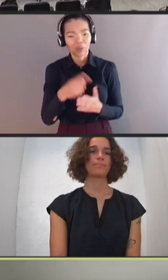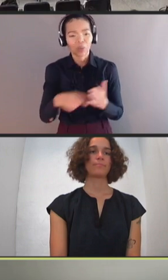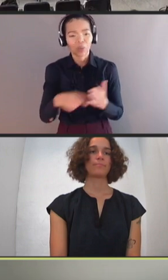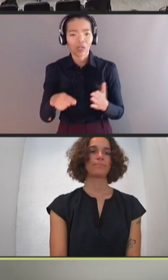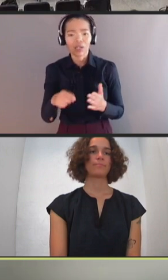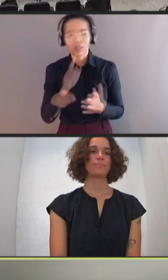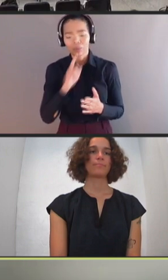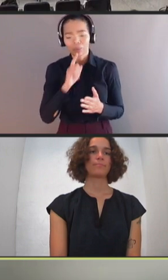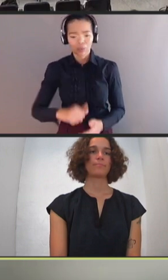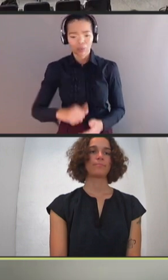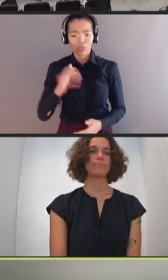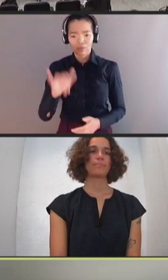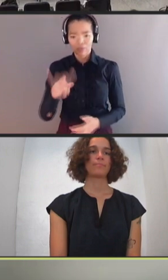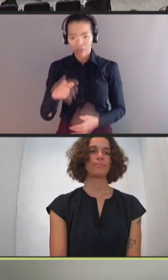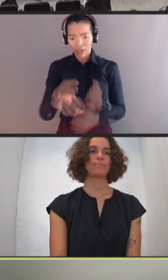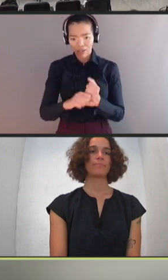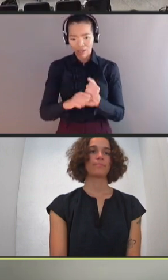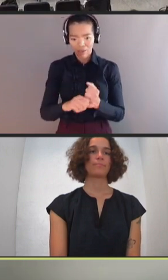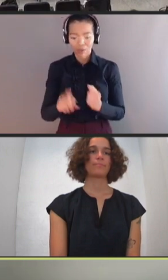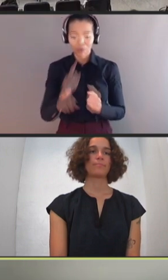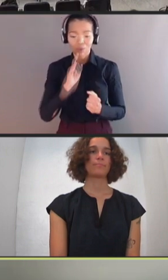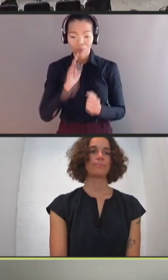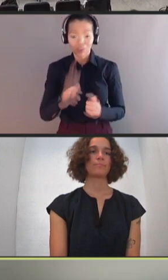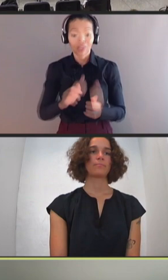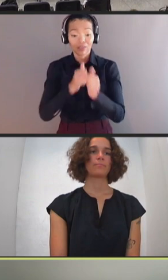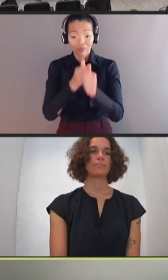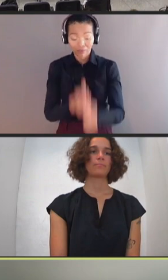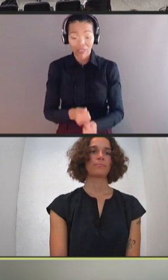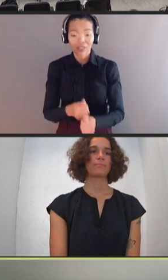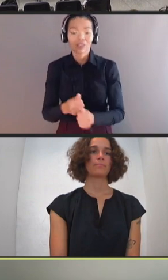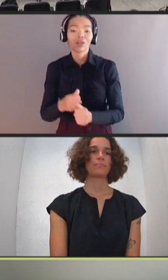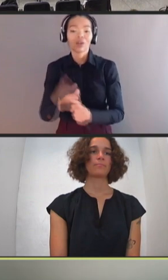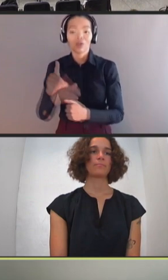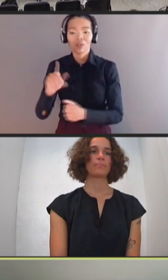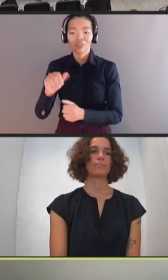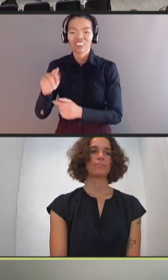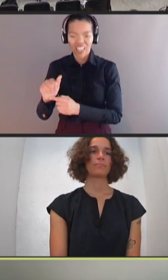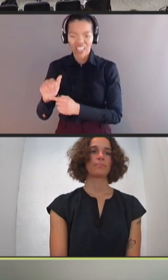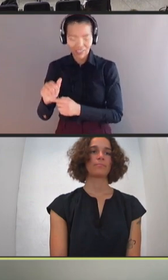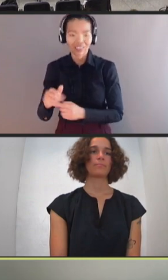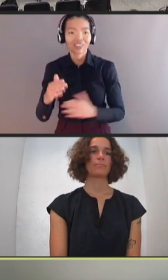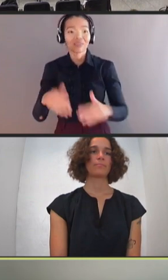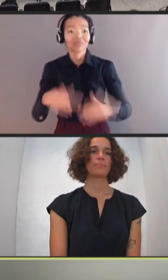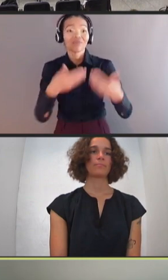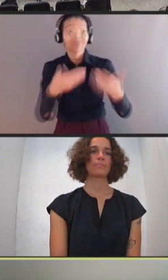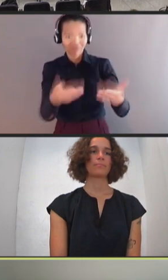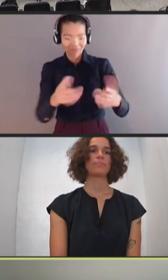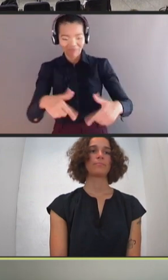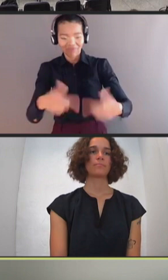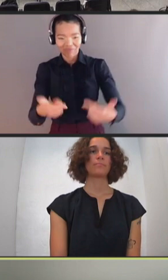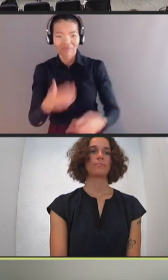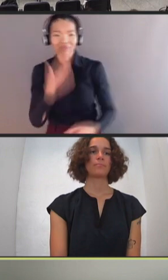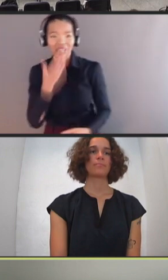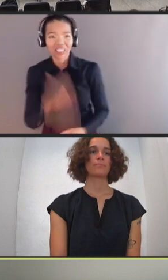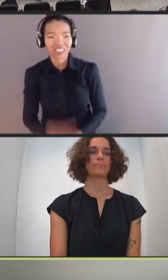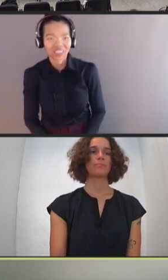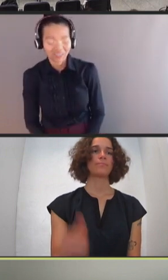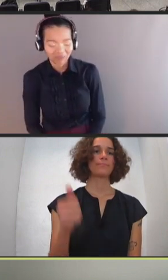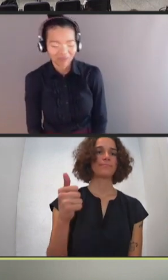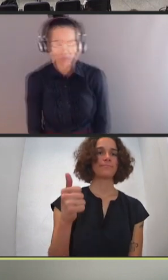this work is that this is data driven and evidence informed. Next slide, please.